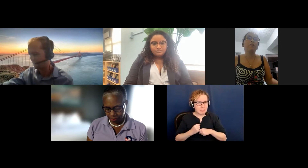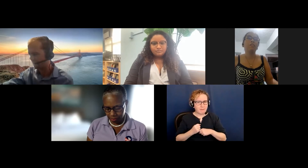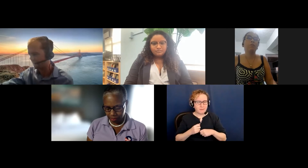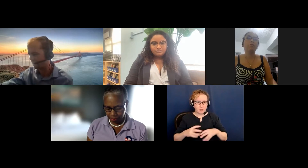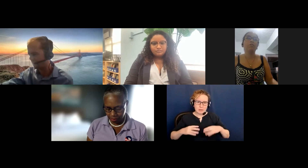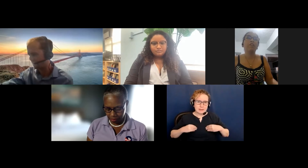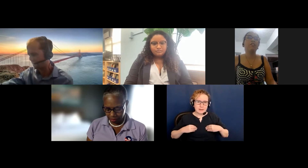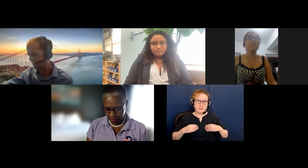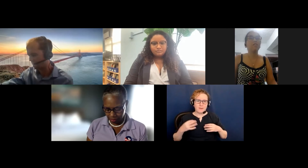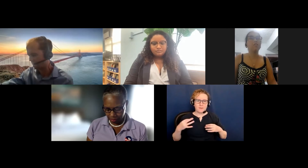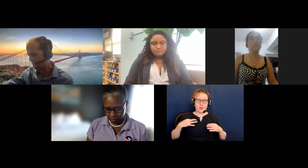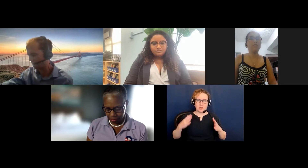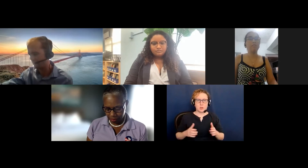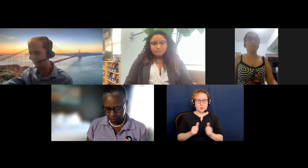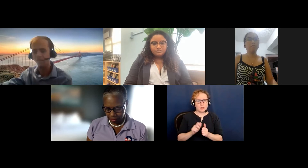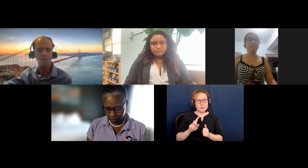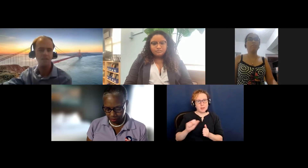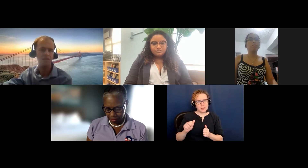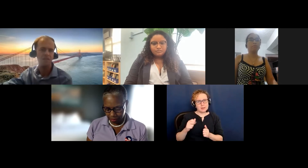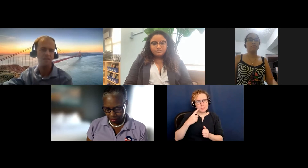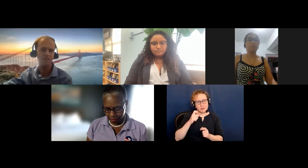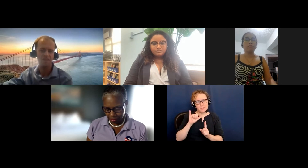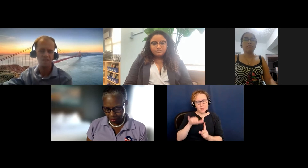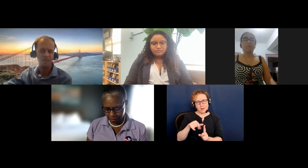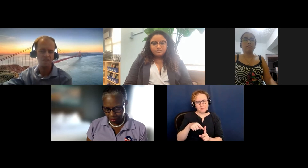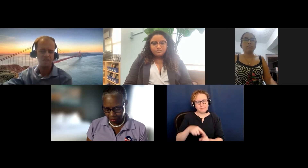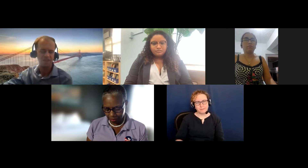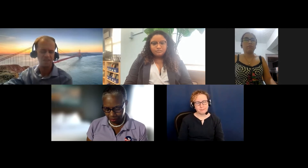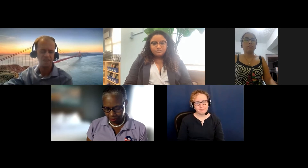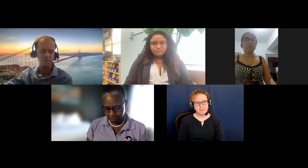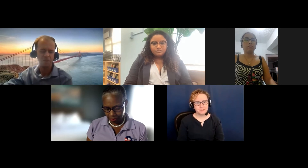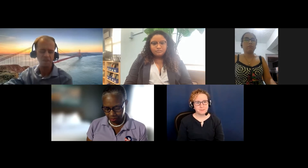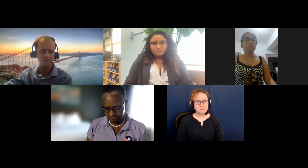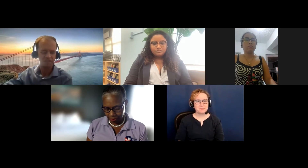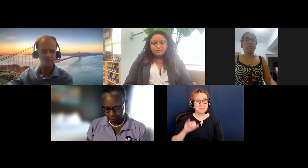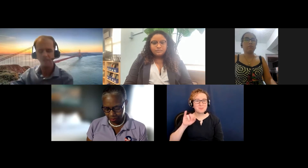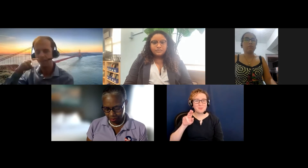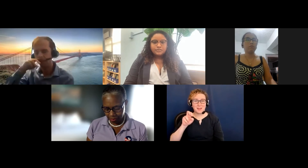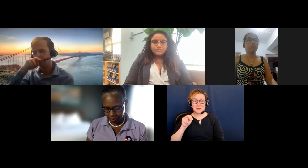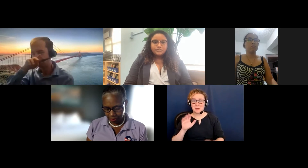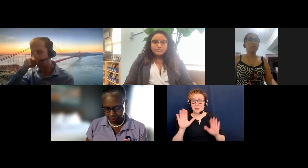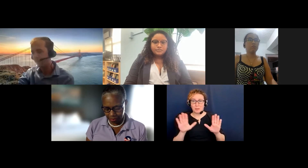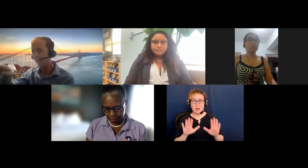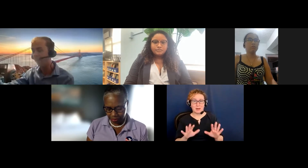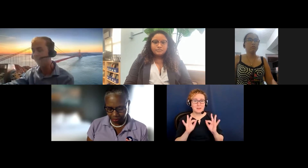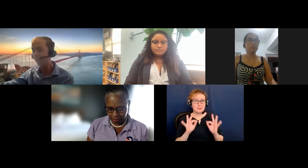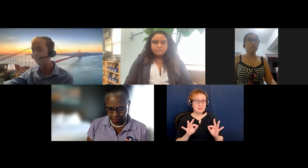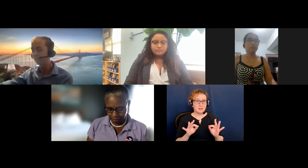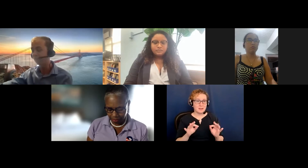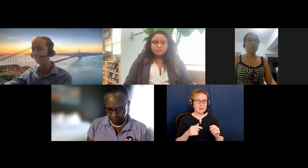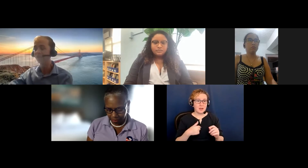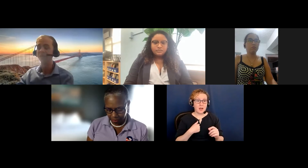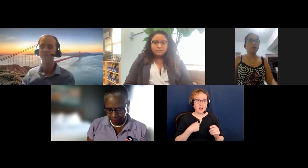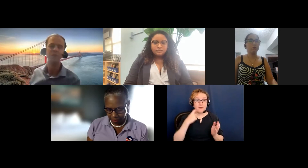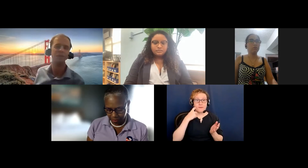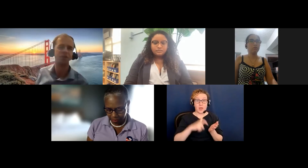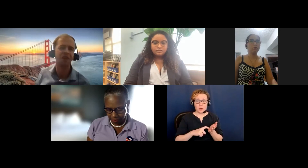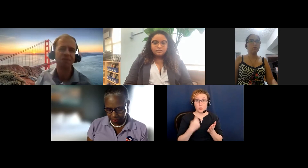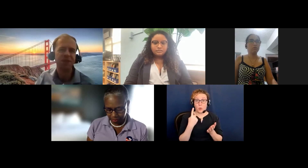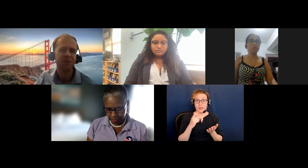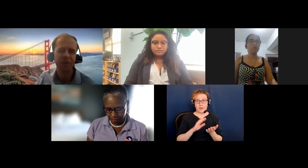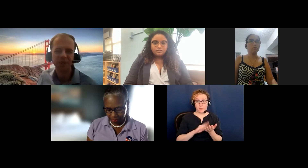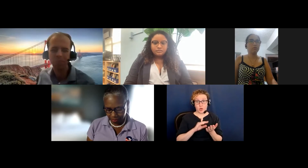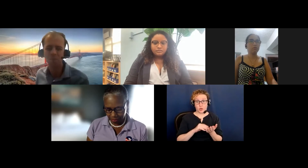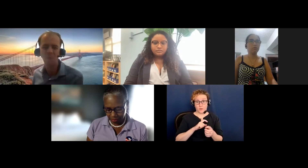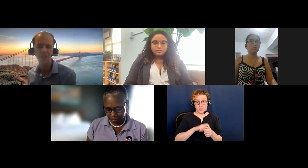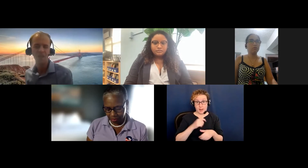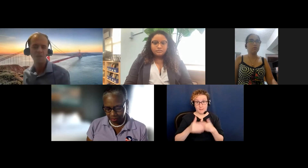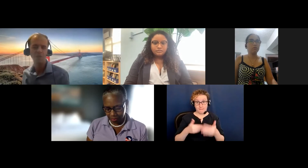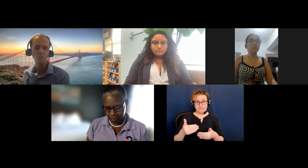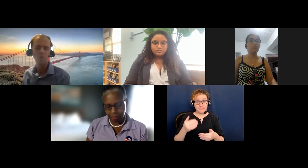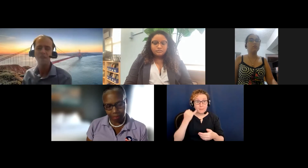One of the things I have learned over time is if you ask people, what can